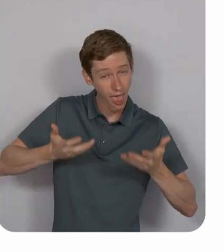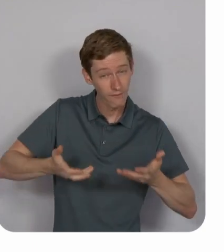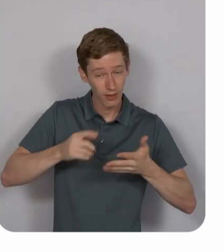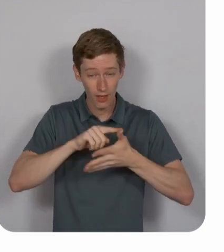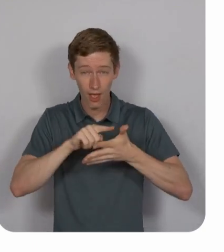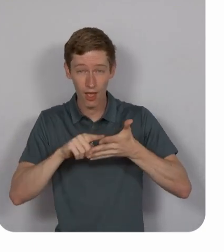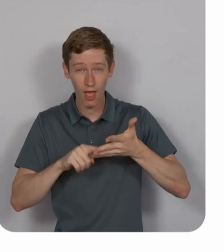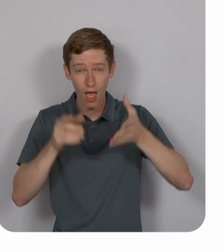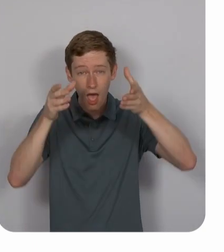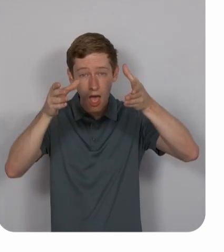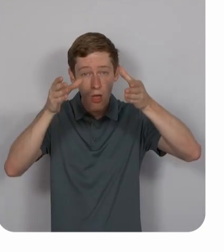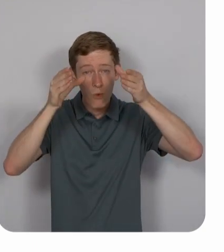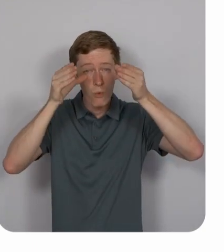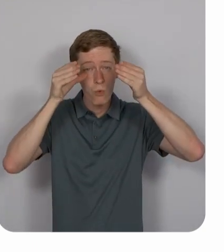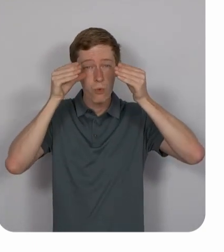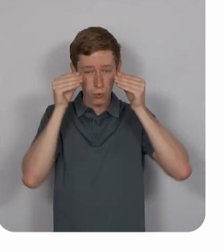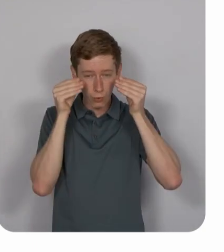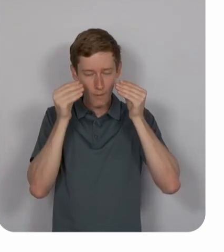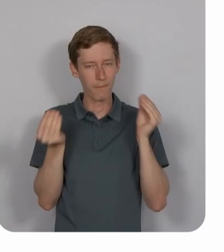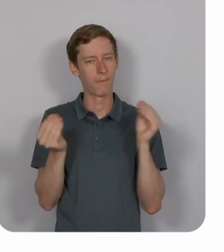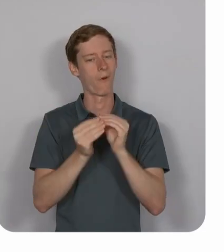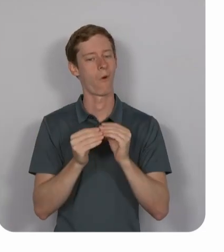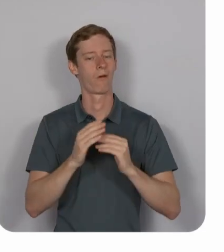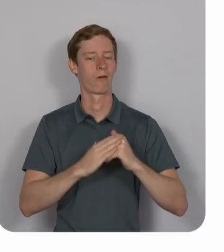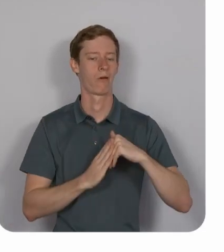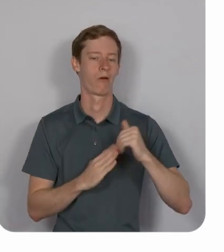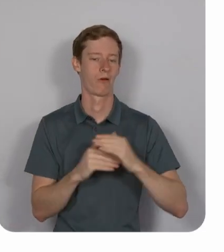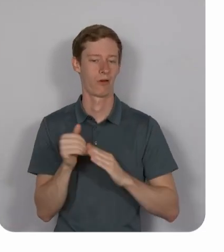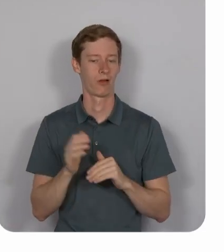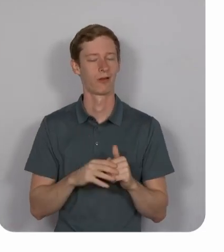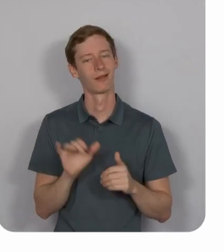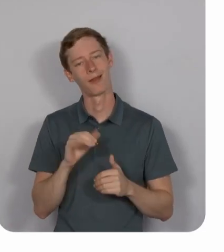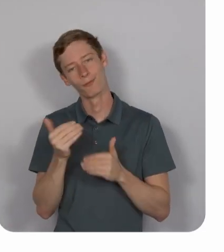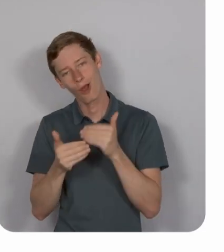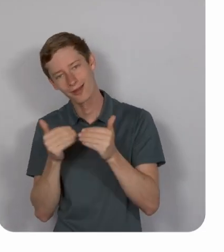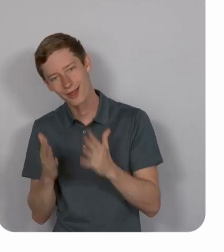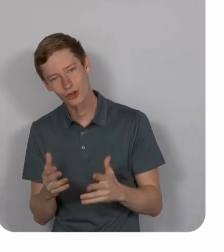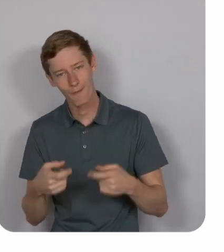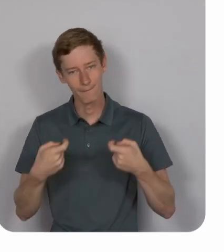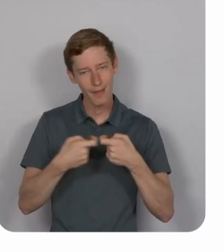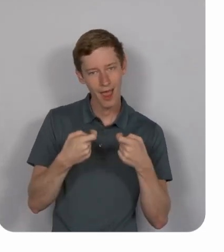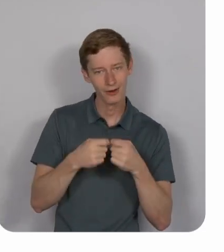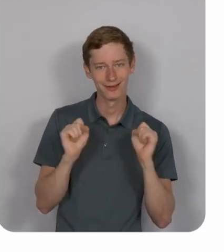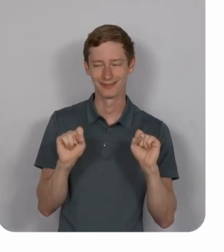we can bring all those components behind the screen, like the processor and the battery in closer to your face.